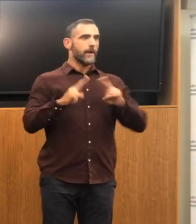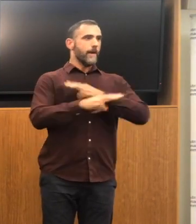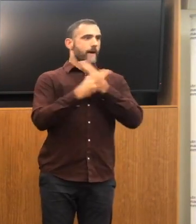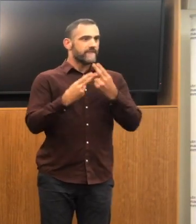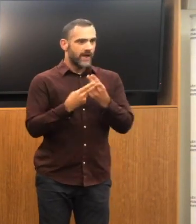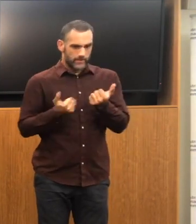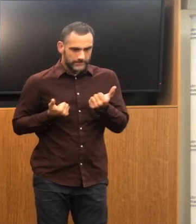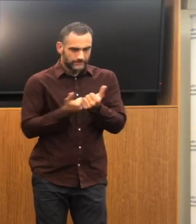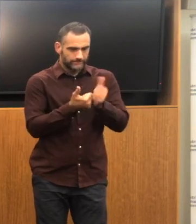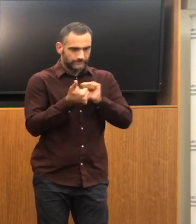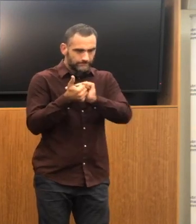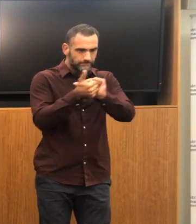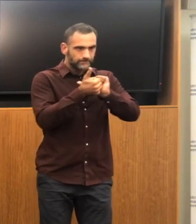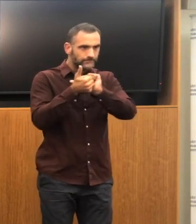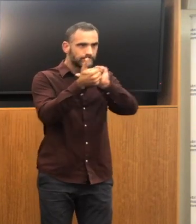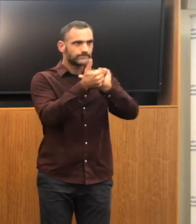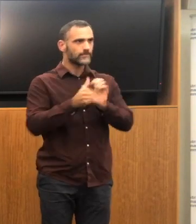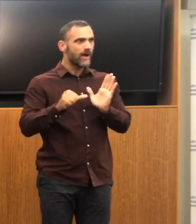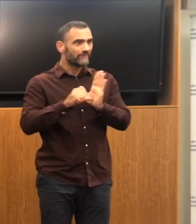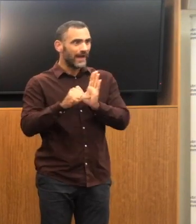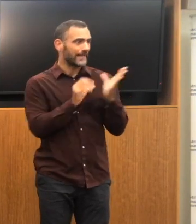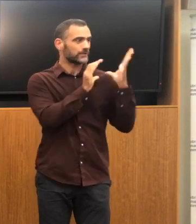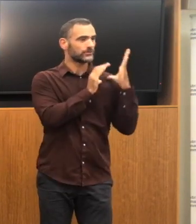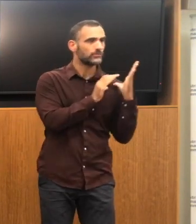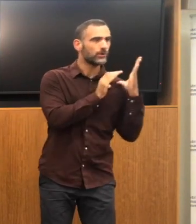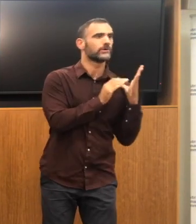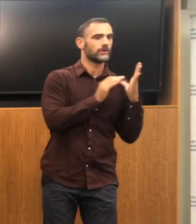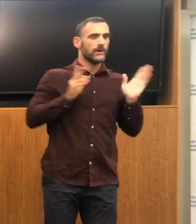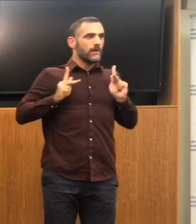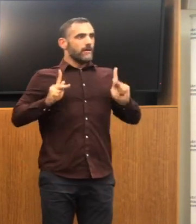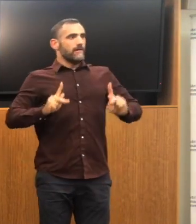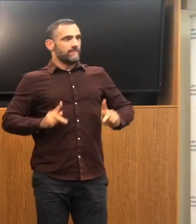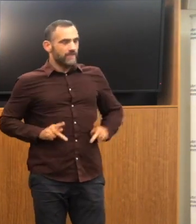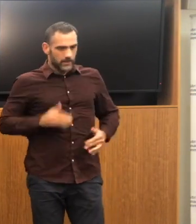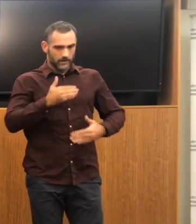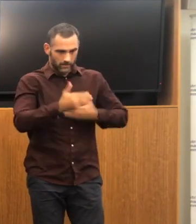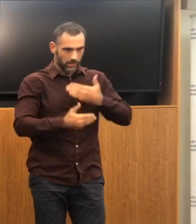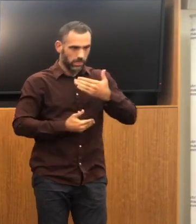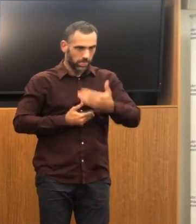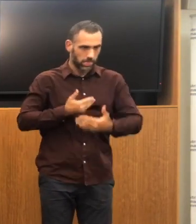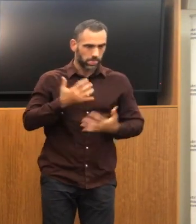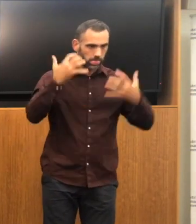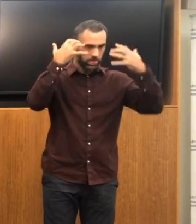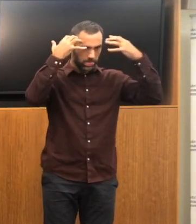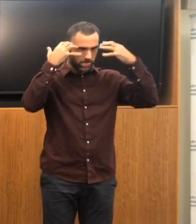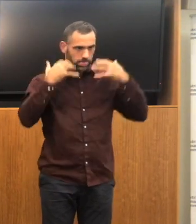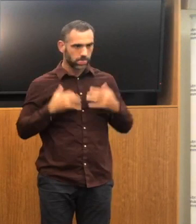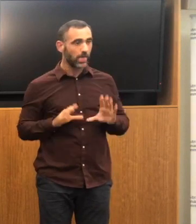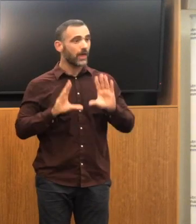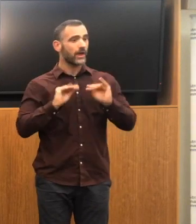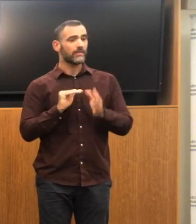mentally, financially in making their way to a place they thought would be safe.